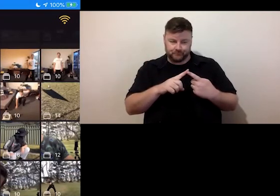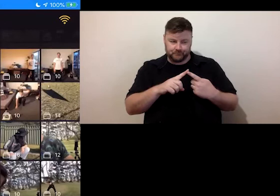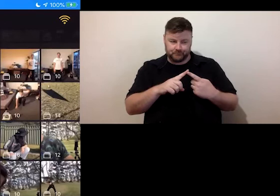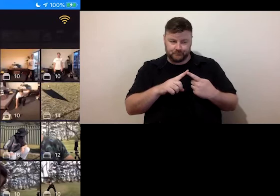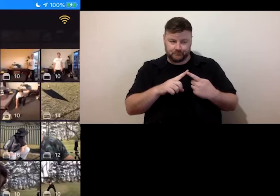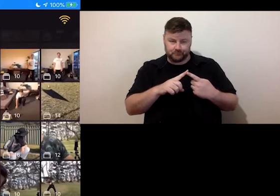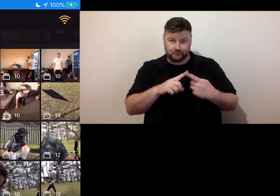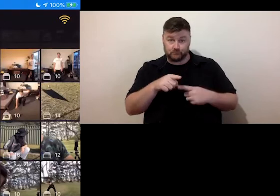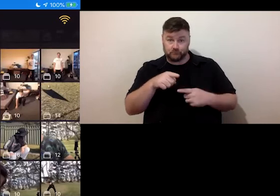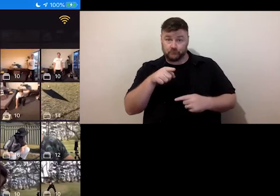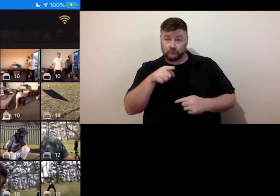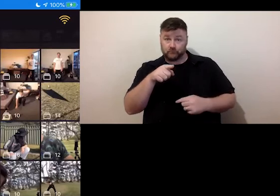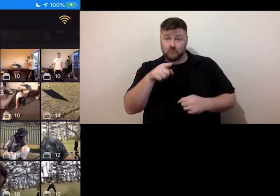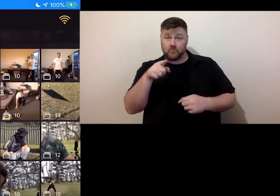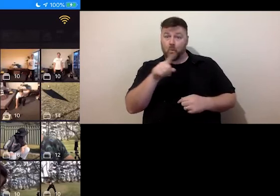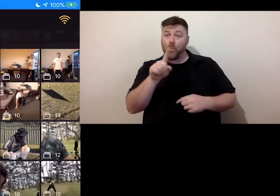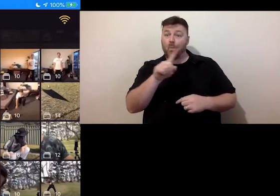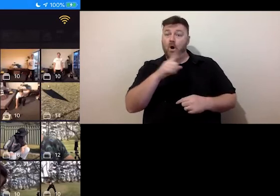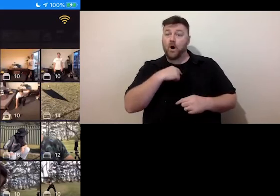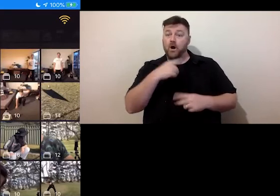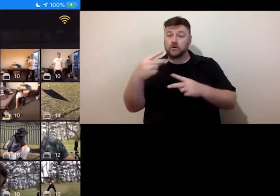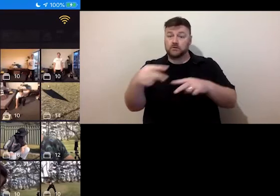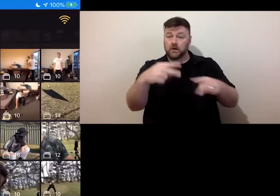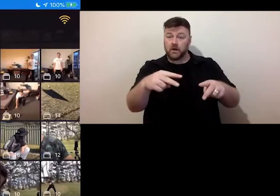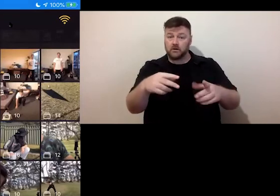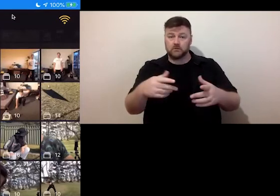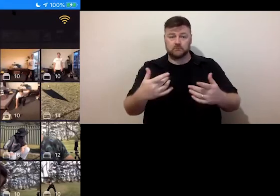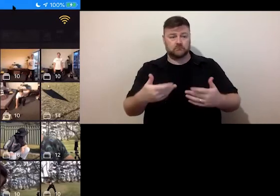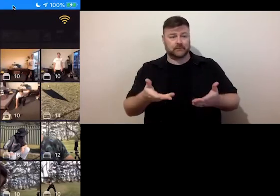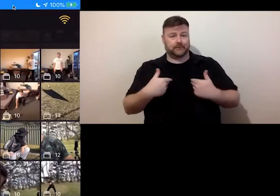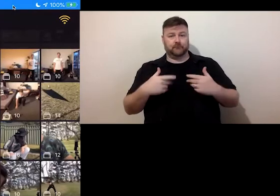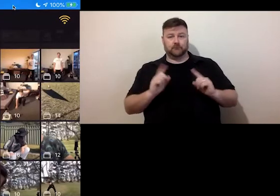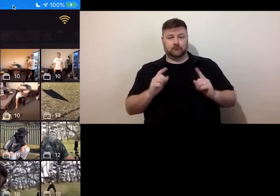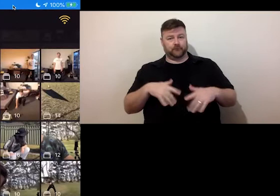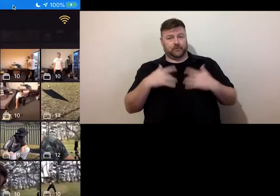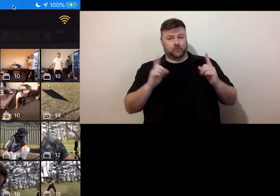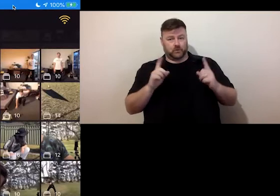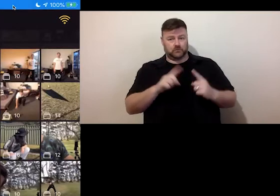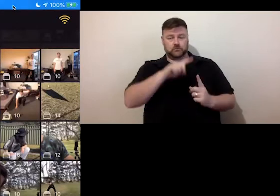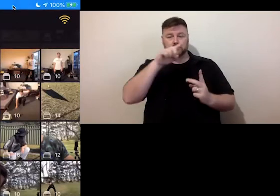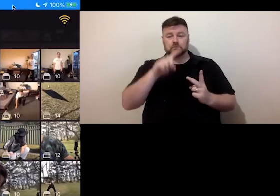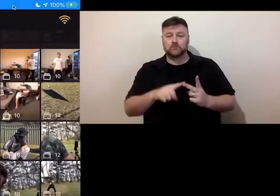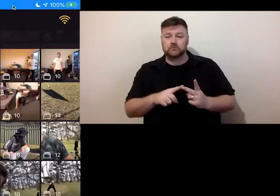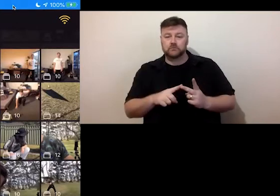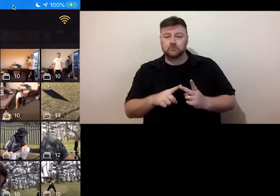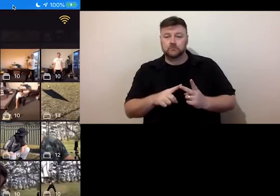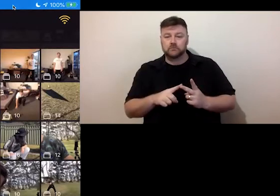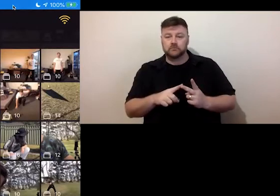you're doing doing to you? The second one is - is it something, or